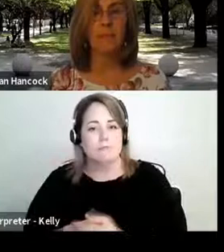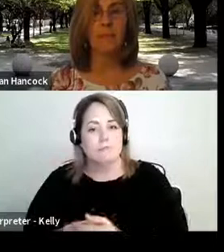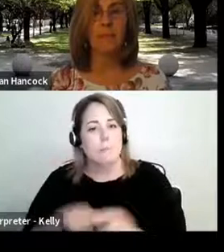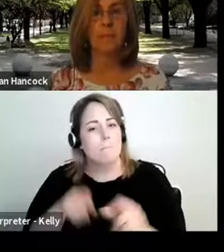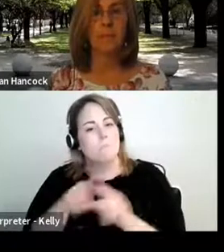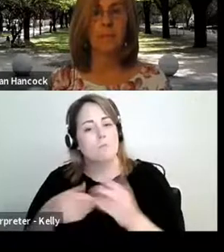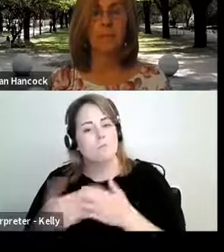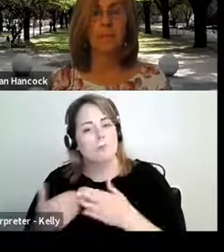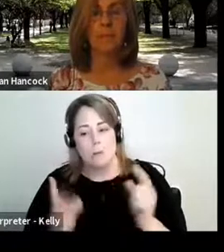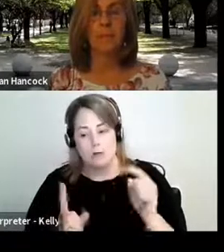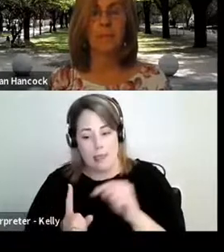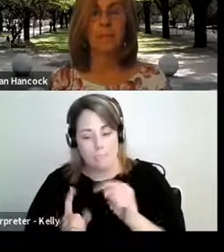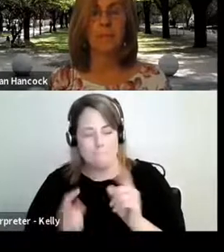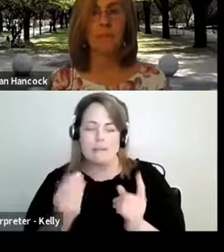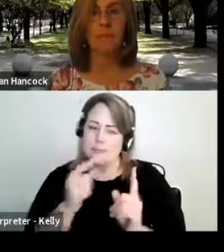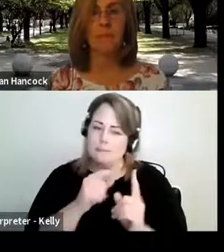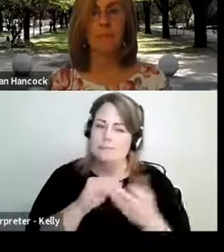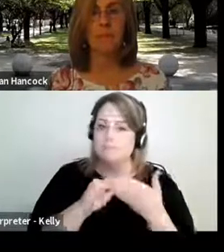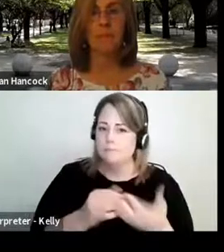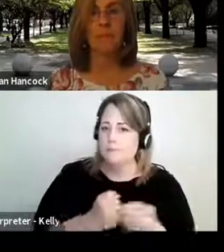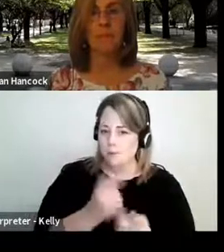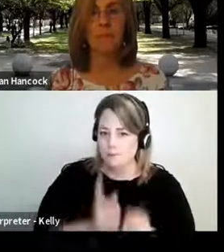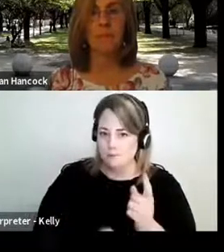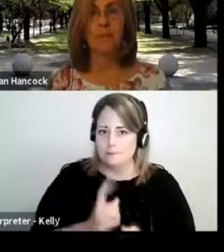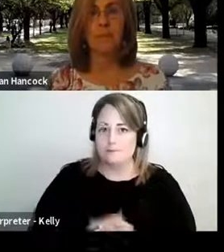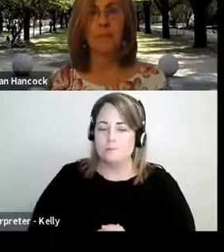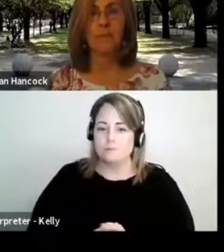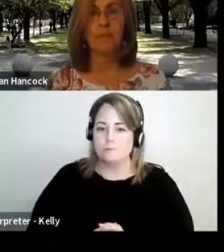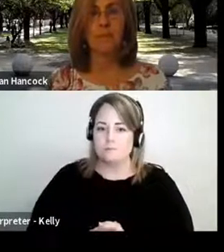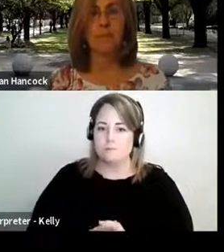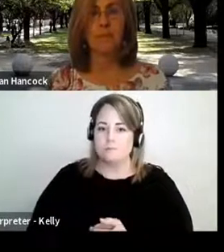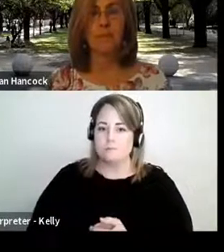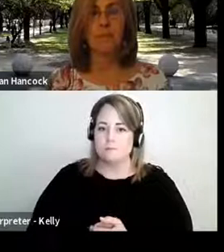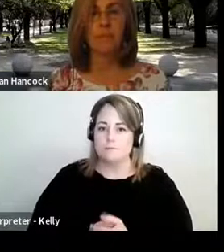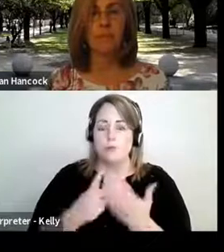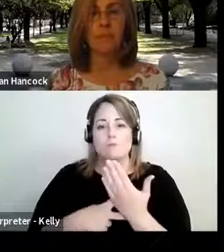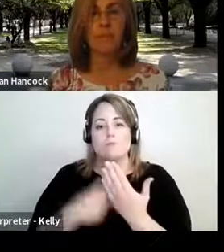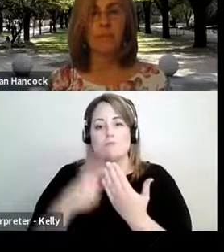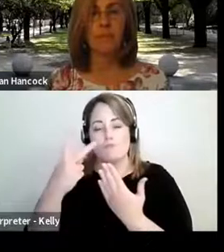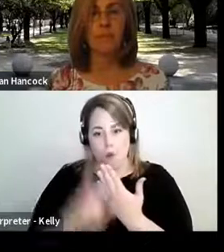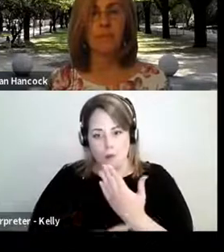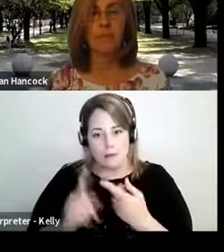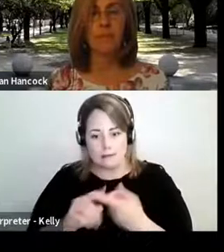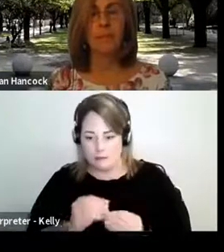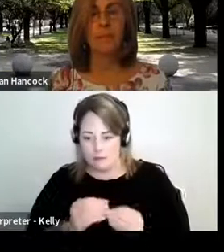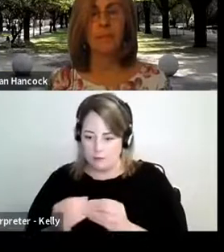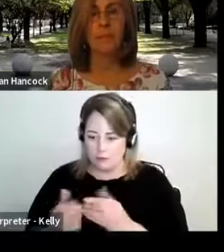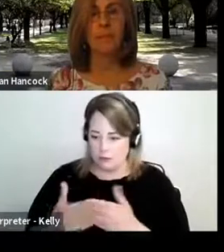basis. The program has continued to develop based on mentor/mentee feedback with yearly surveys